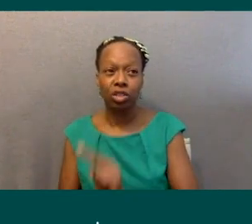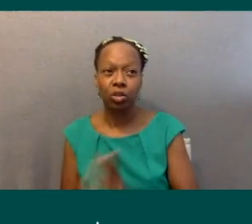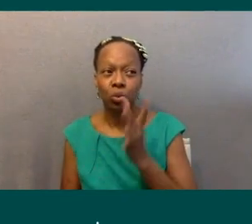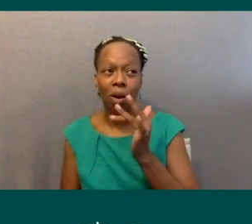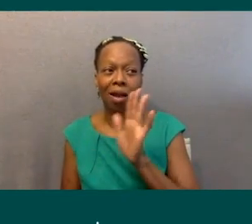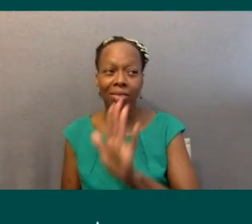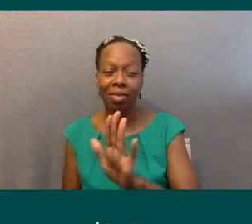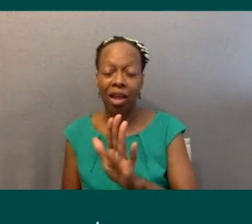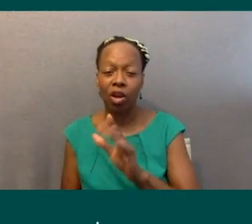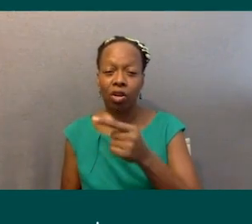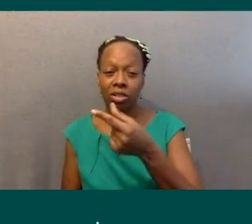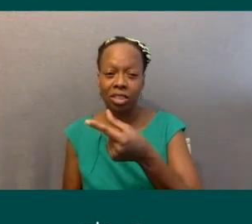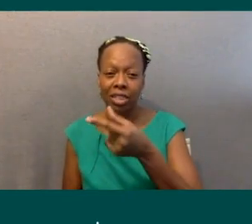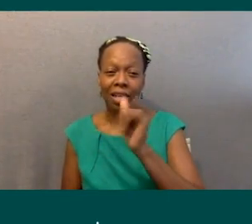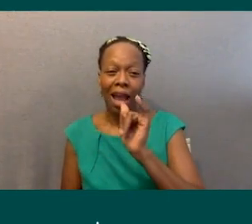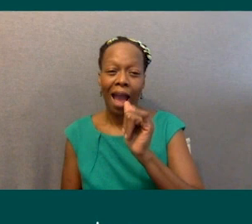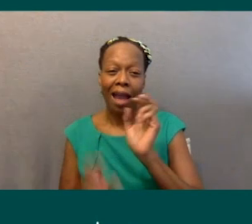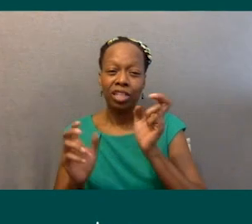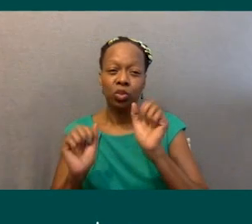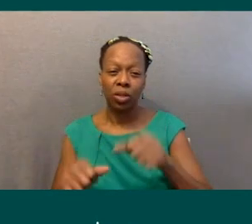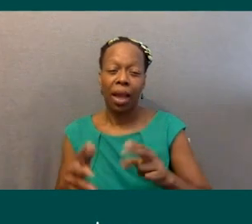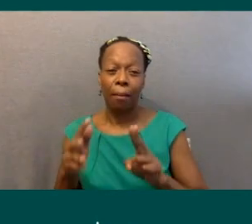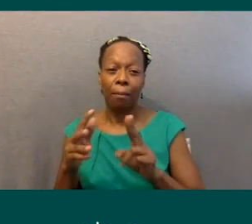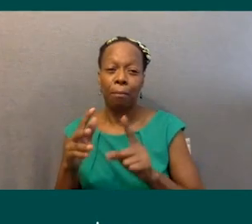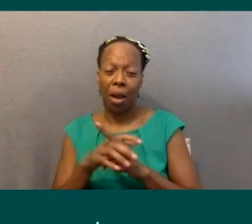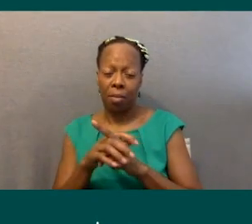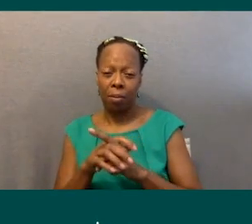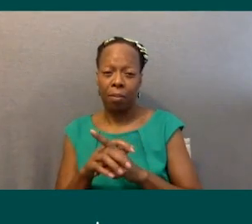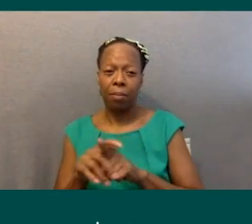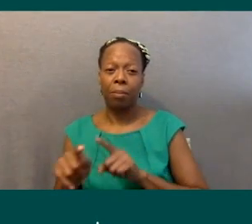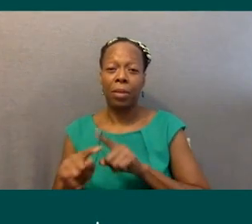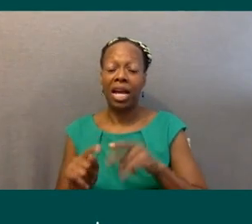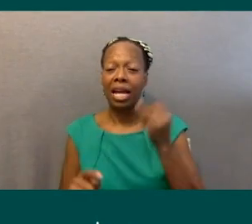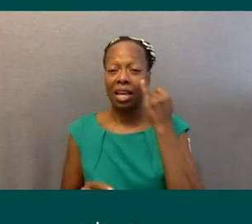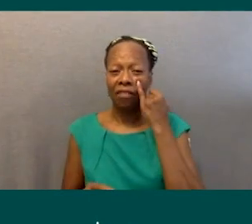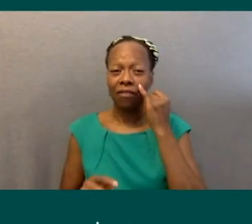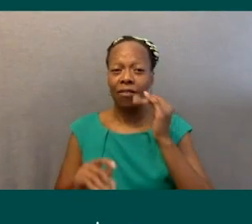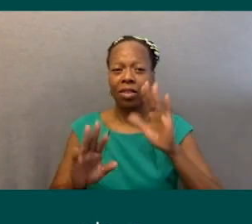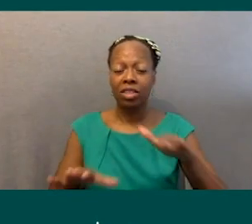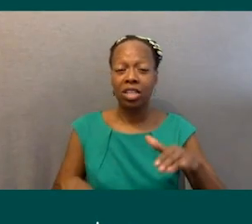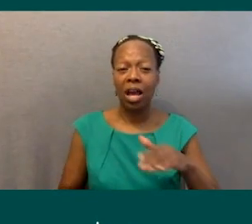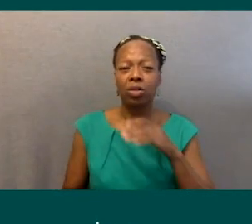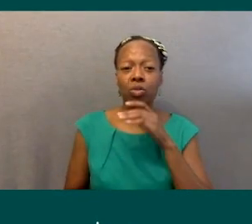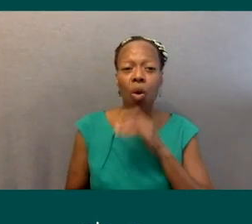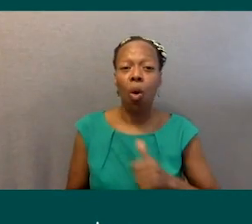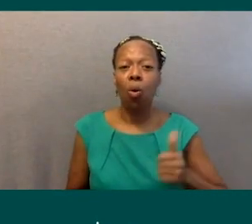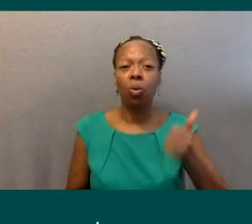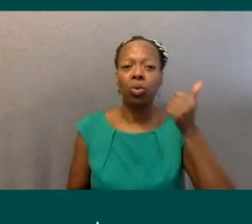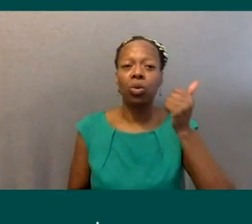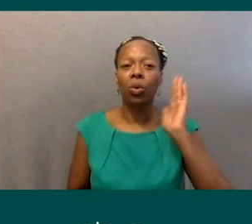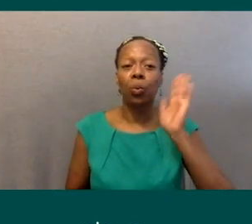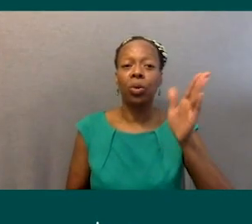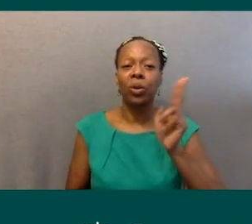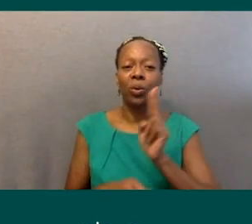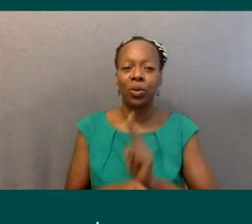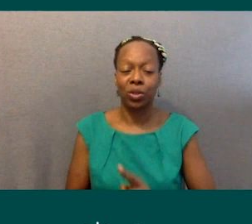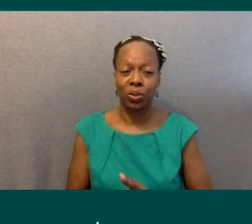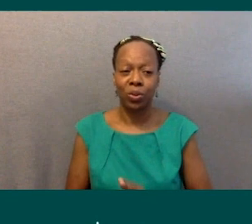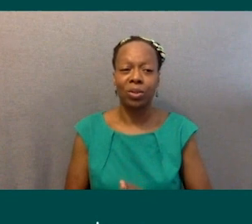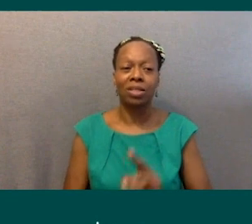because of the GI issues. But if the child or patients are older enough, then we use Baclofen carefully,